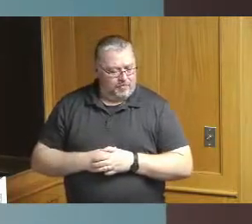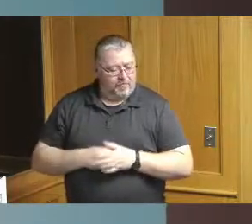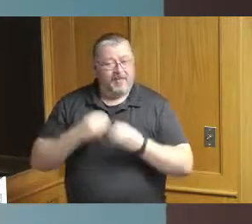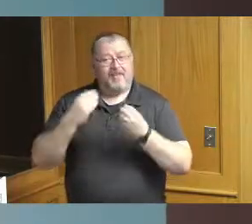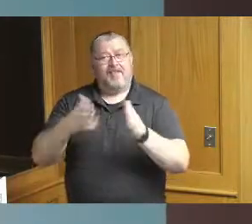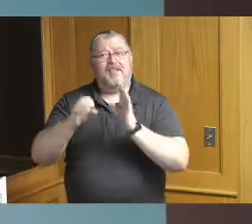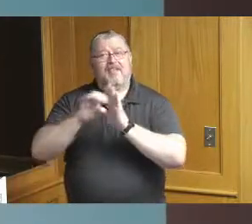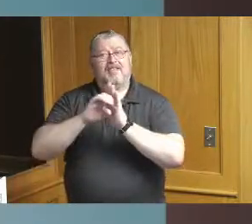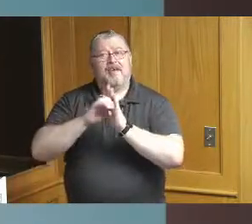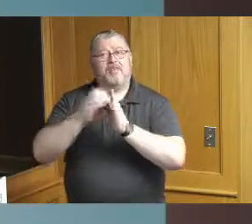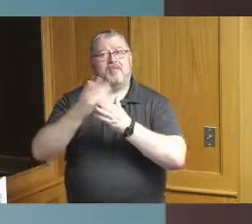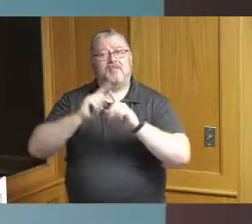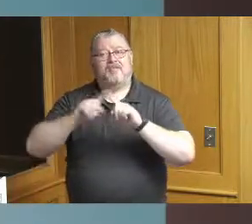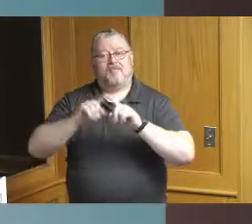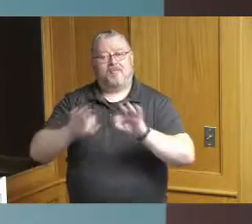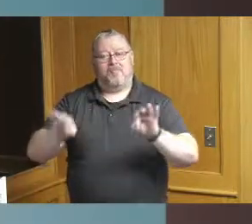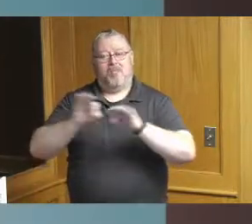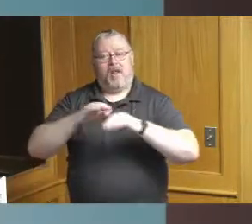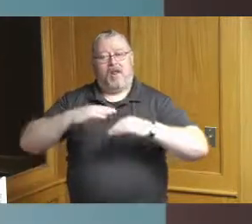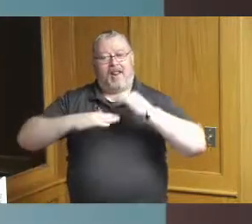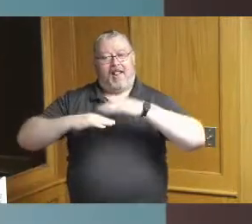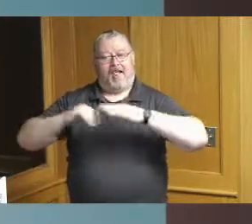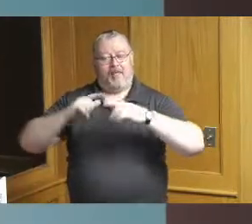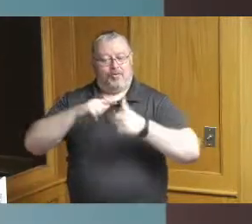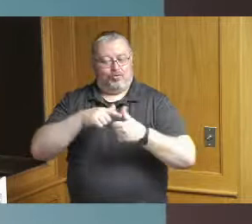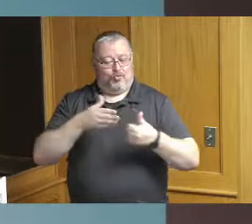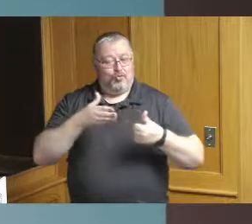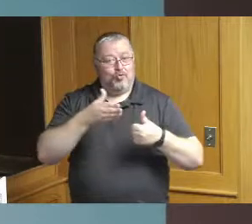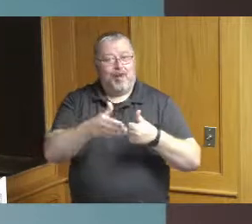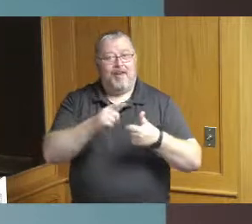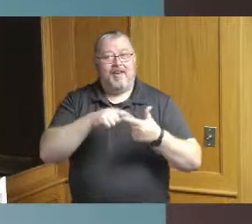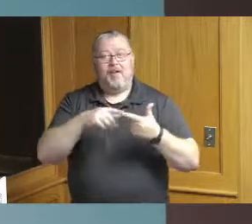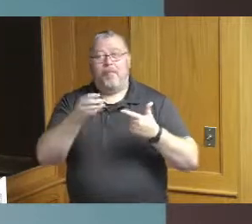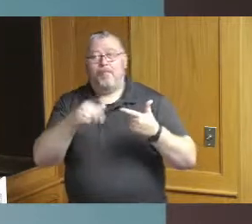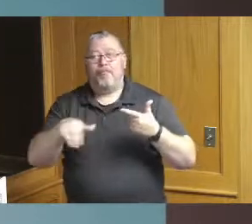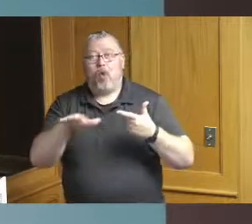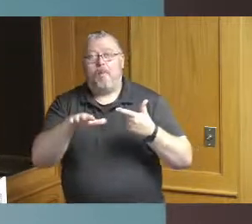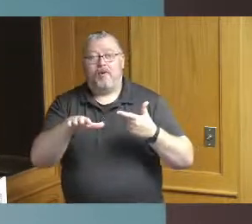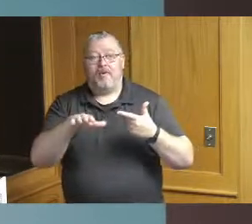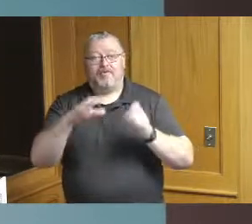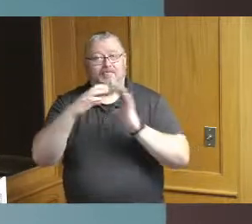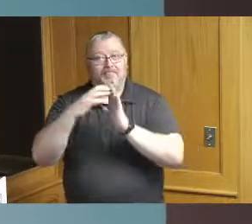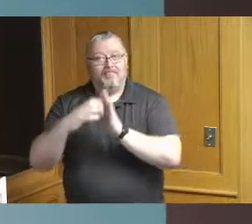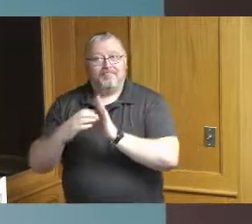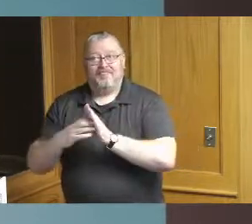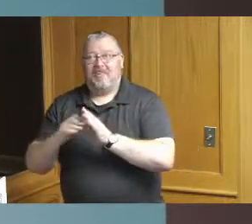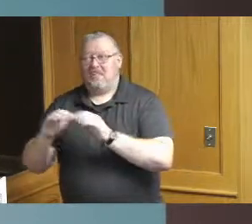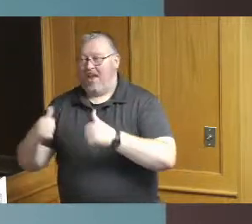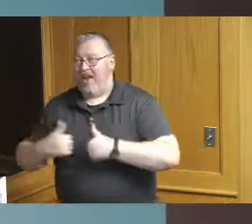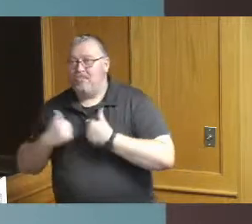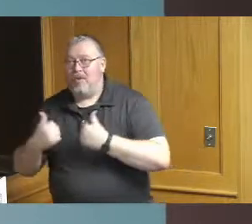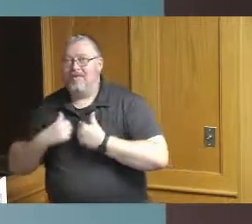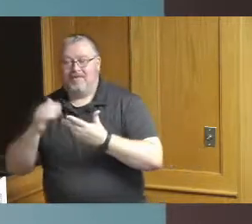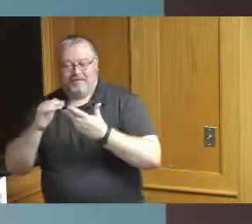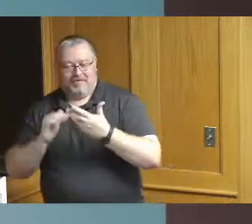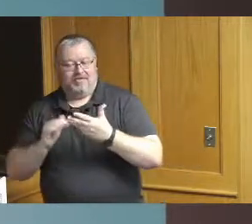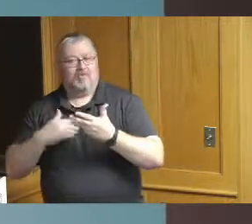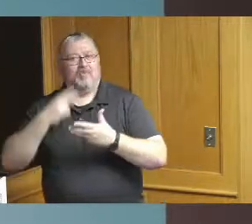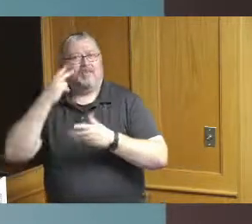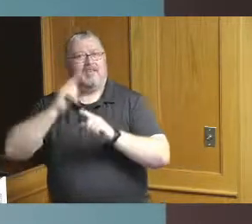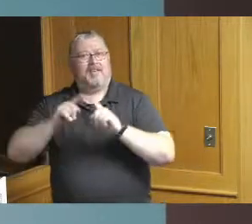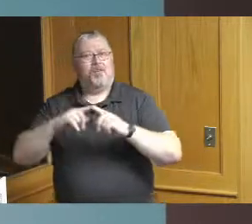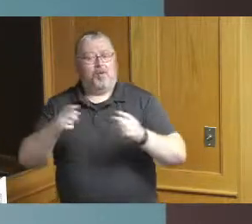key layers uh streets property parcels topography addresses so for example property managing the